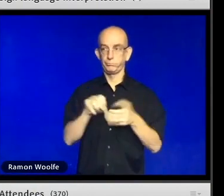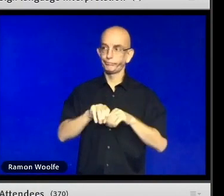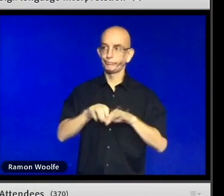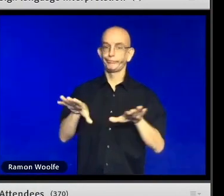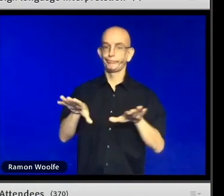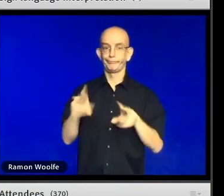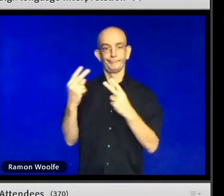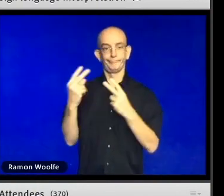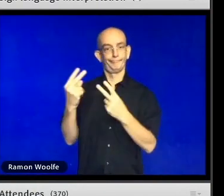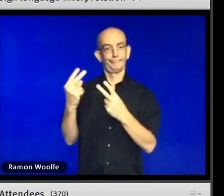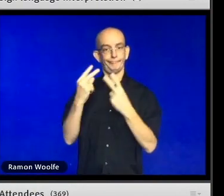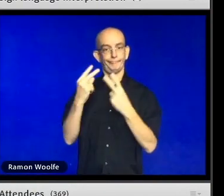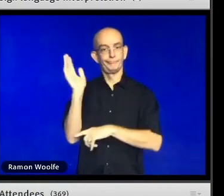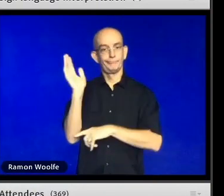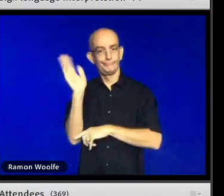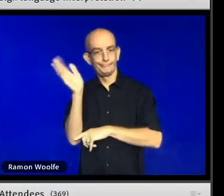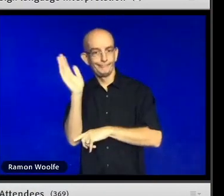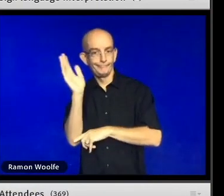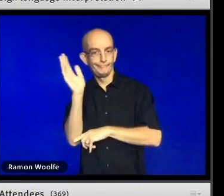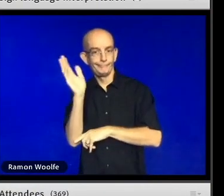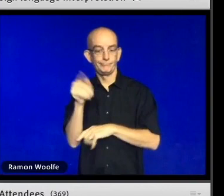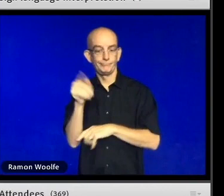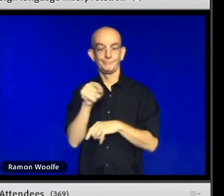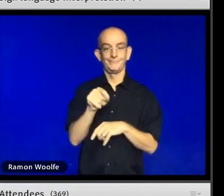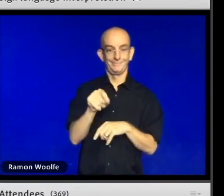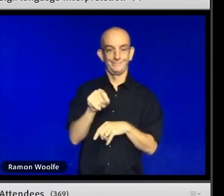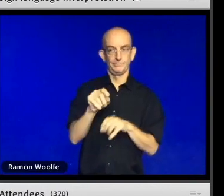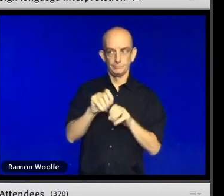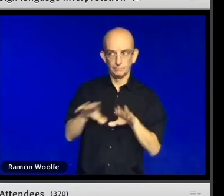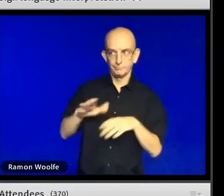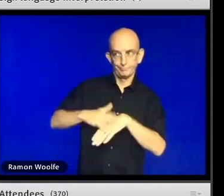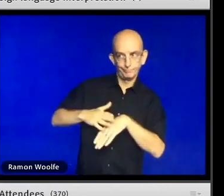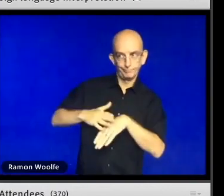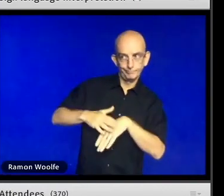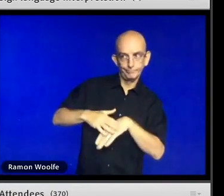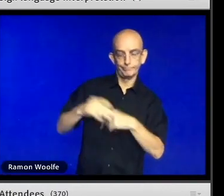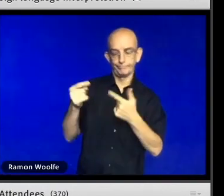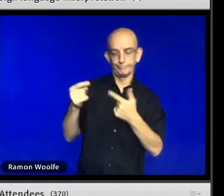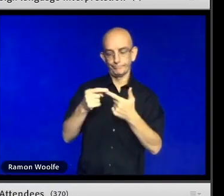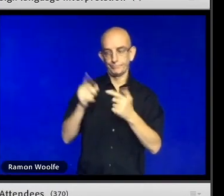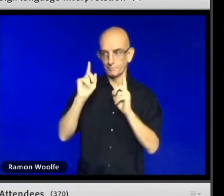You'll be seeing on the screen the easy to read section of the night. Now